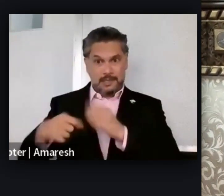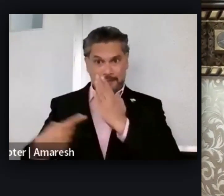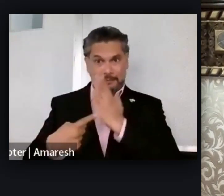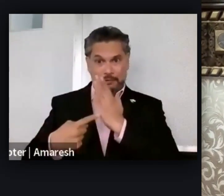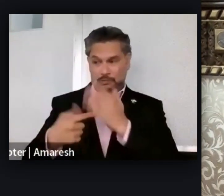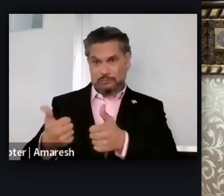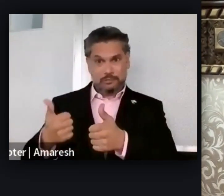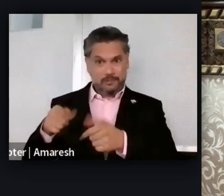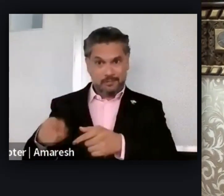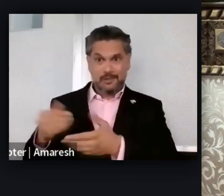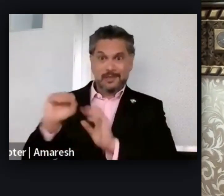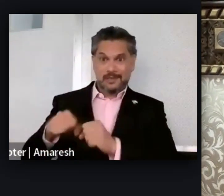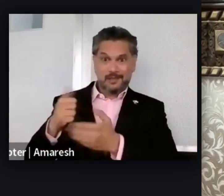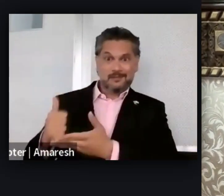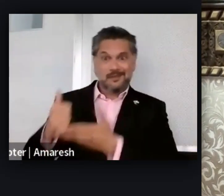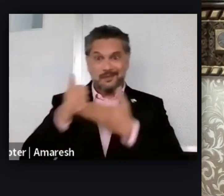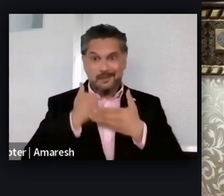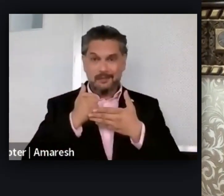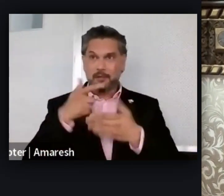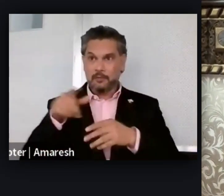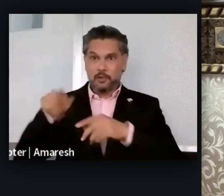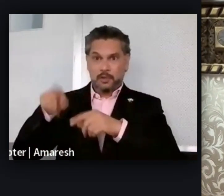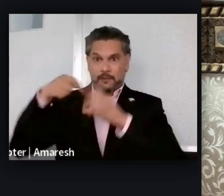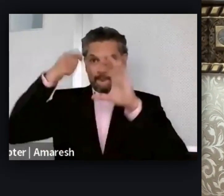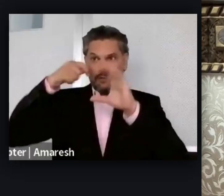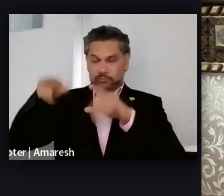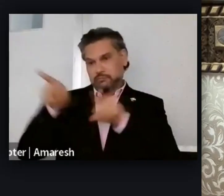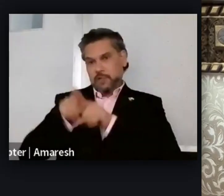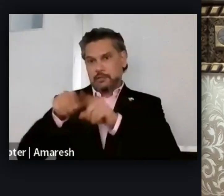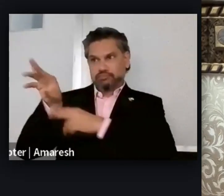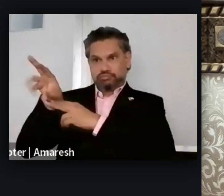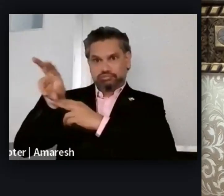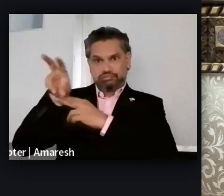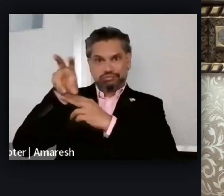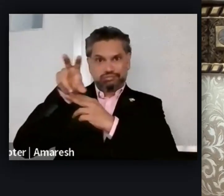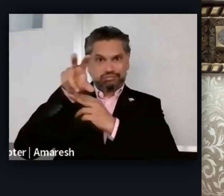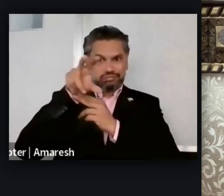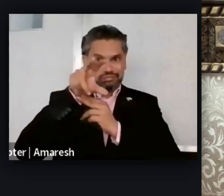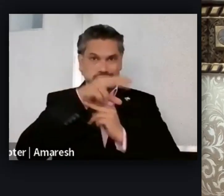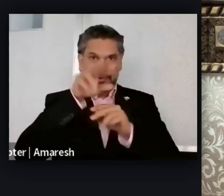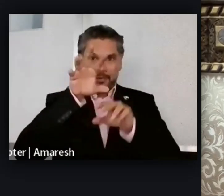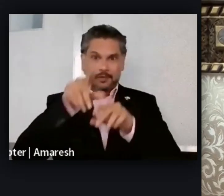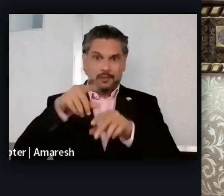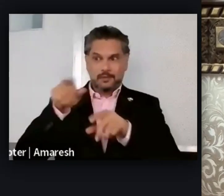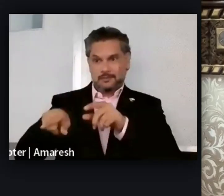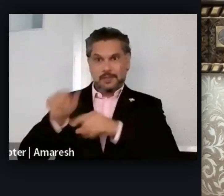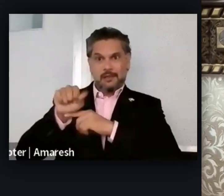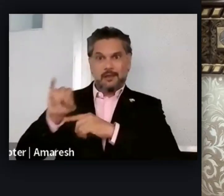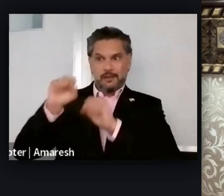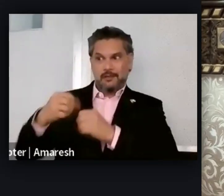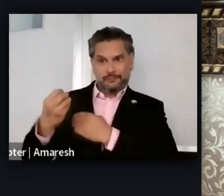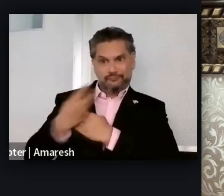enough, and I understand that we will be very far away from that moment where we would be able to